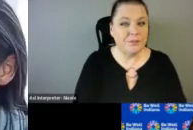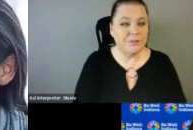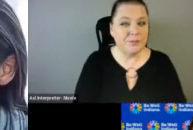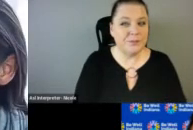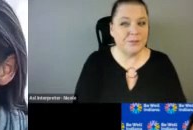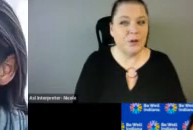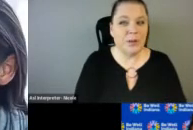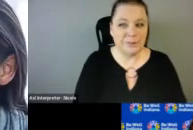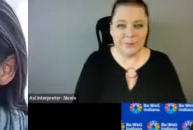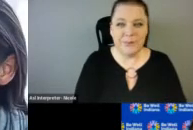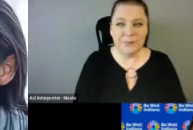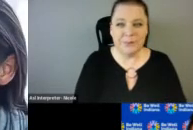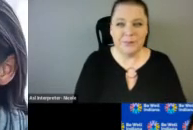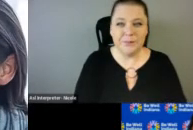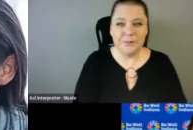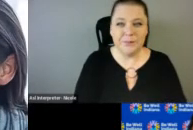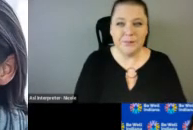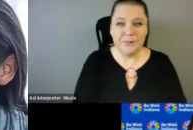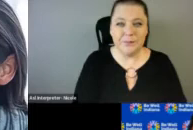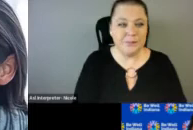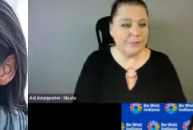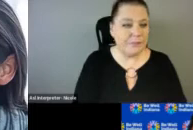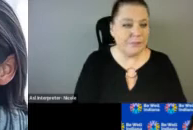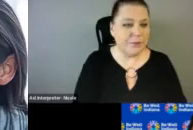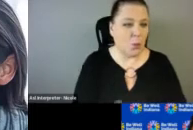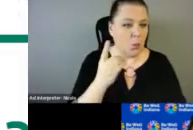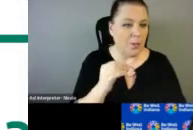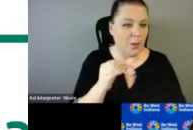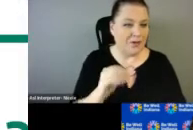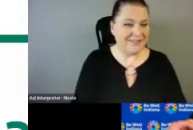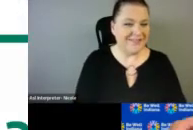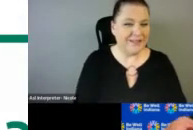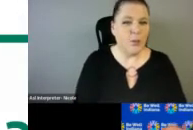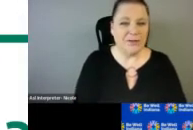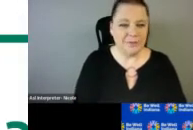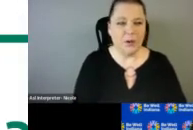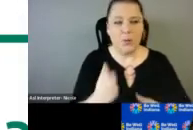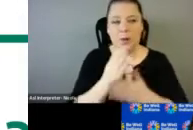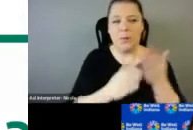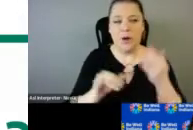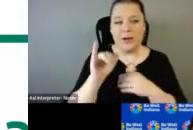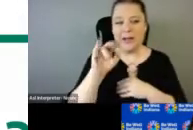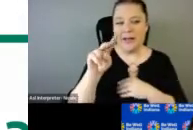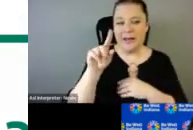Great, I will go and go go one more. So this is where we're part of the Indiana Family and Social Services Administration,